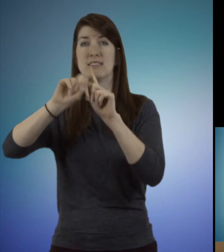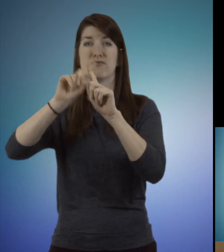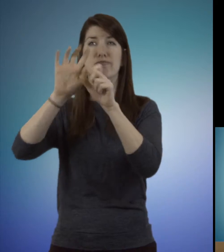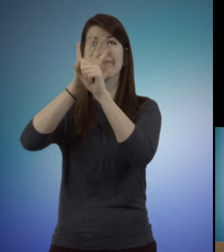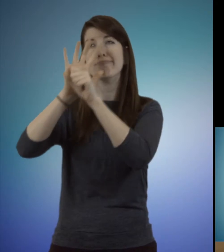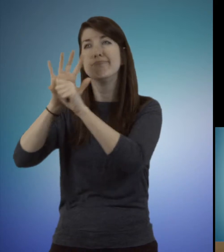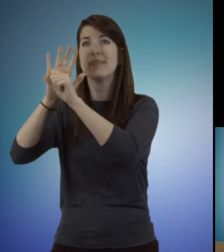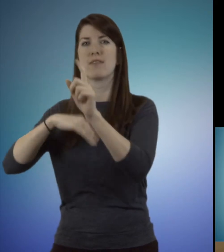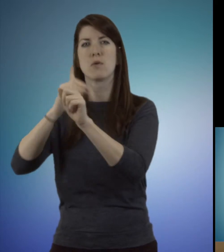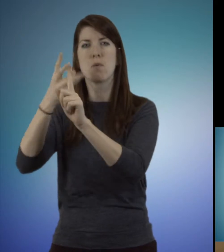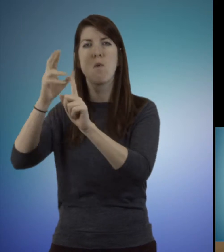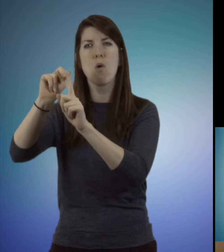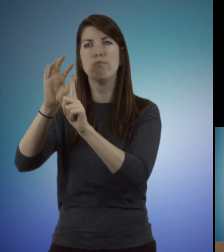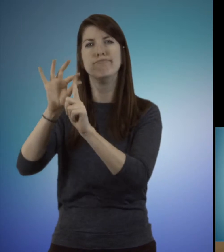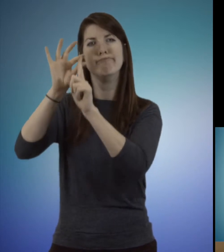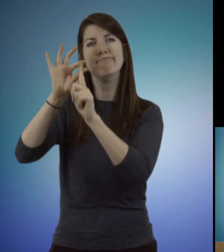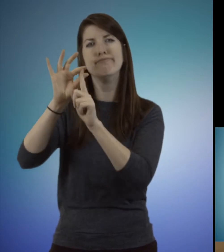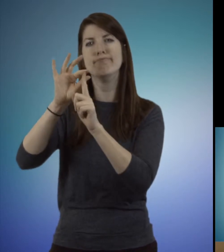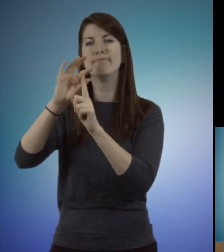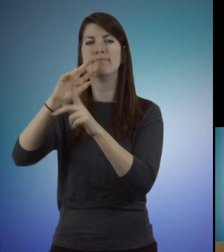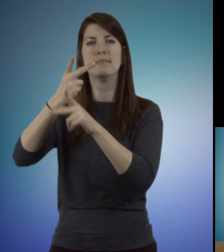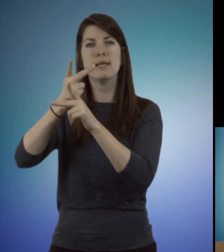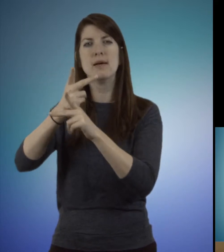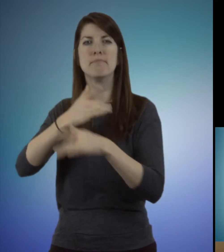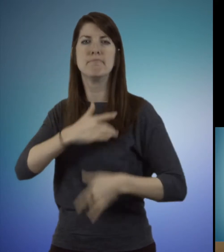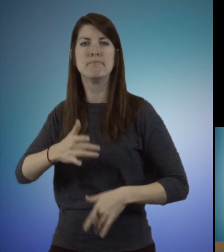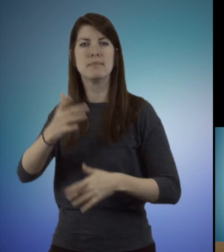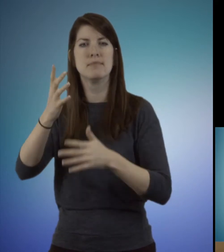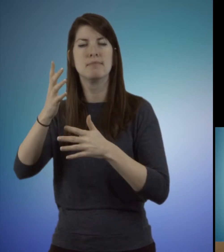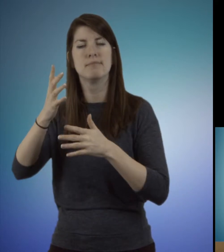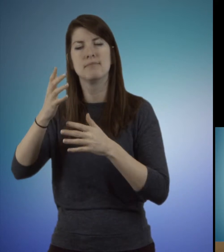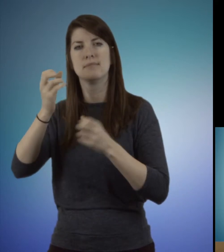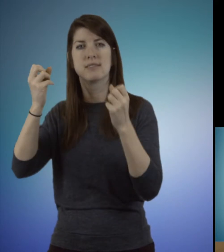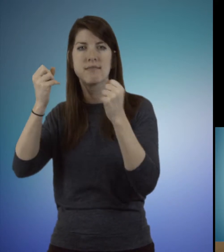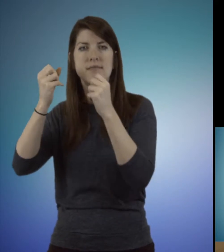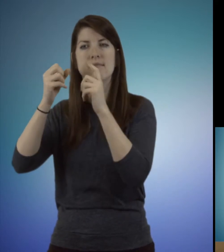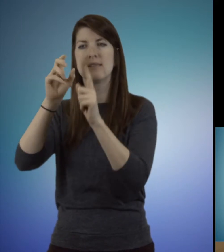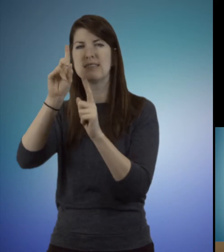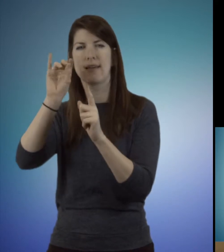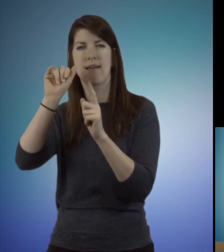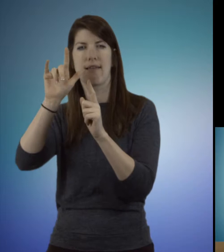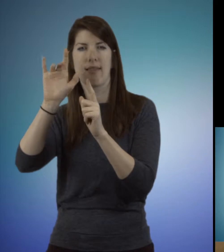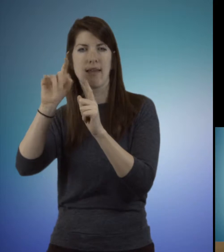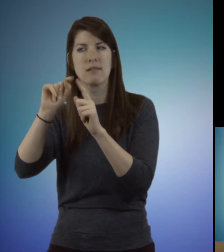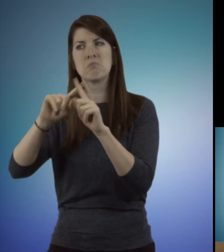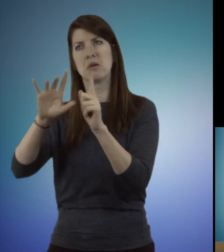in signing, but overall, it follows a very structured grammar and syntax that is different from English.